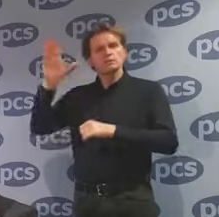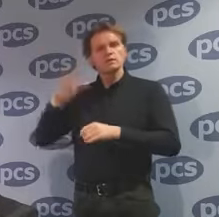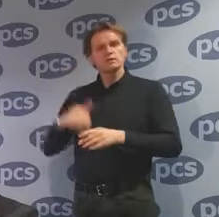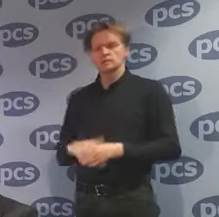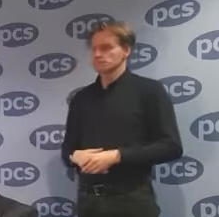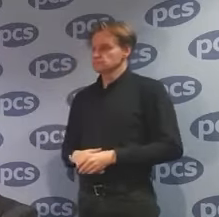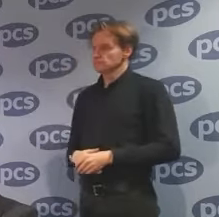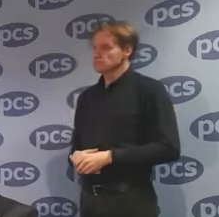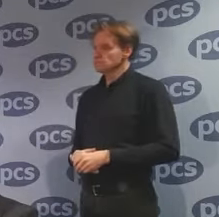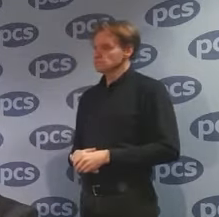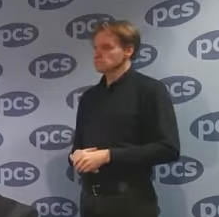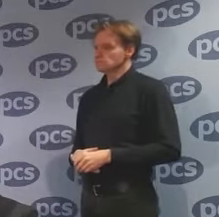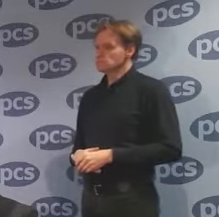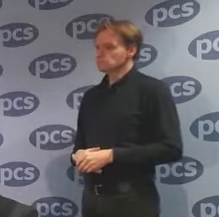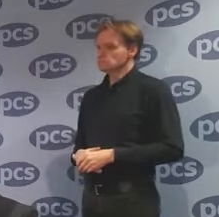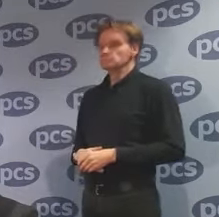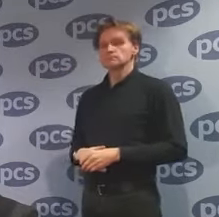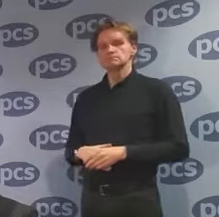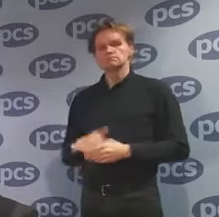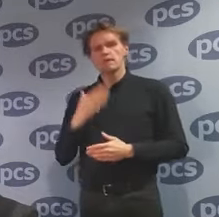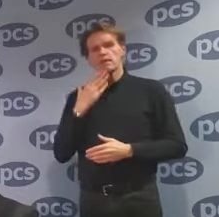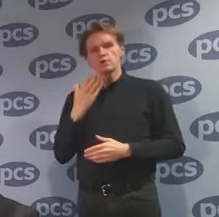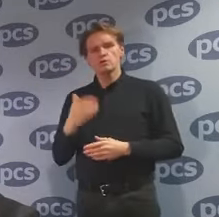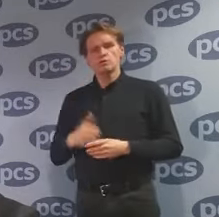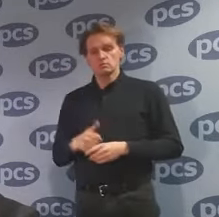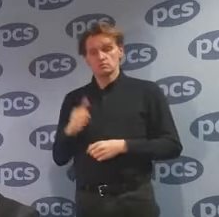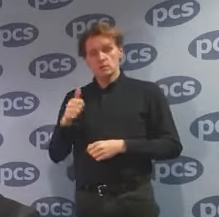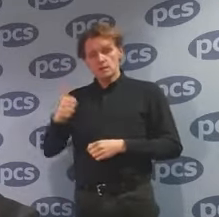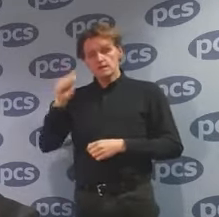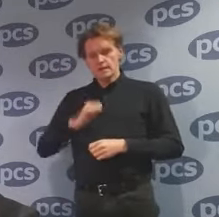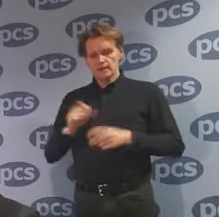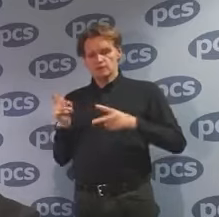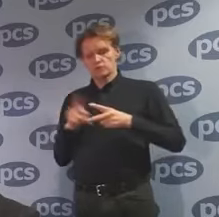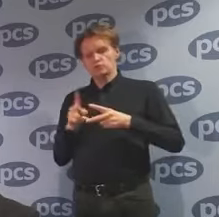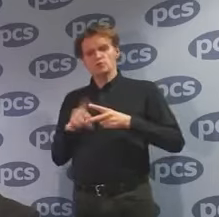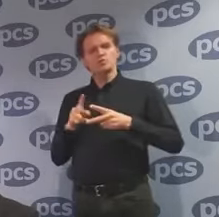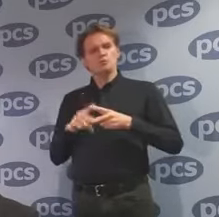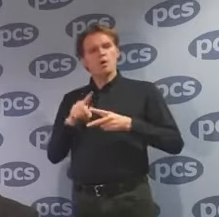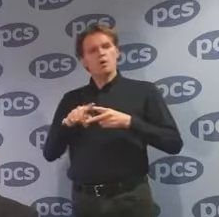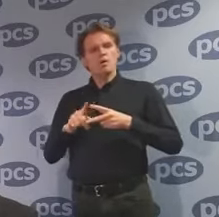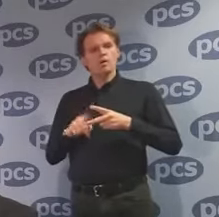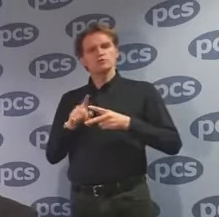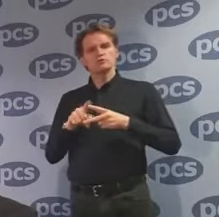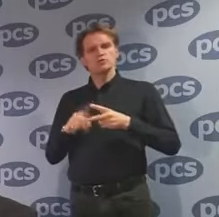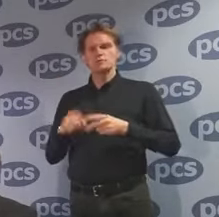Mark we've had a couple of questions about the hypocrisy of MPs receiving pay